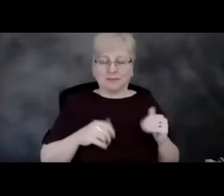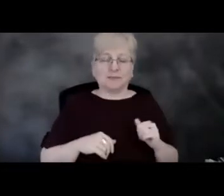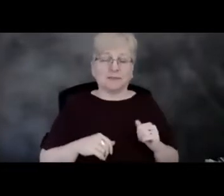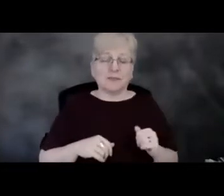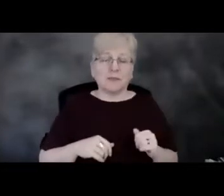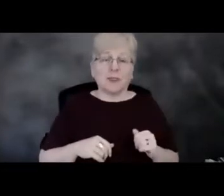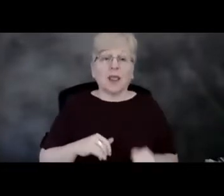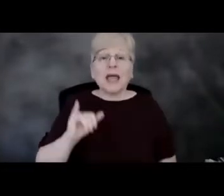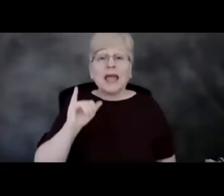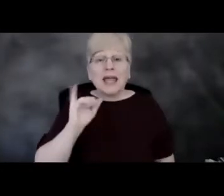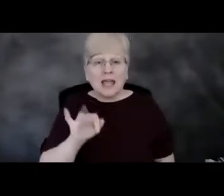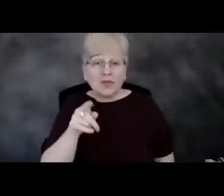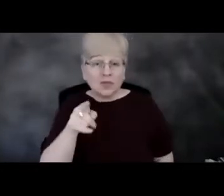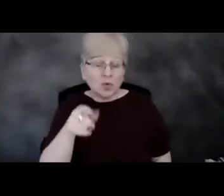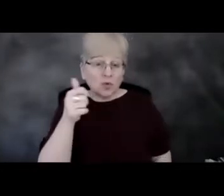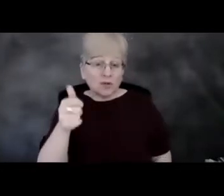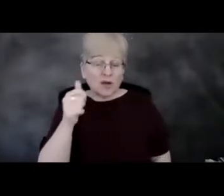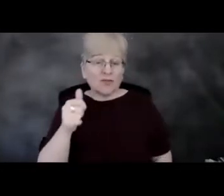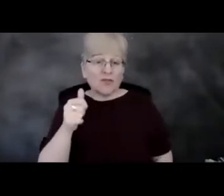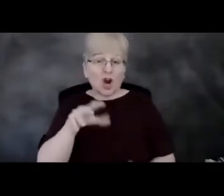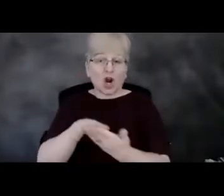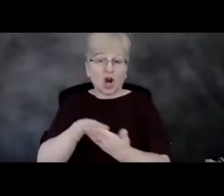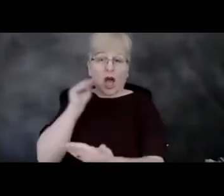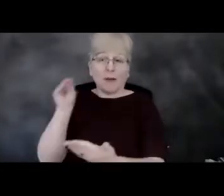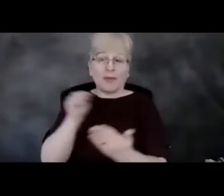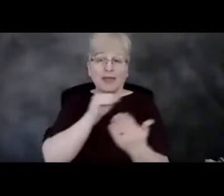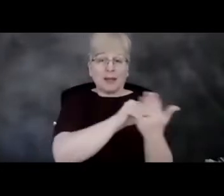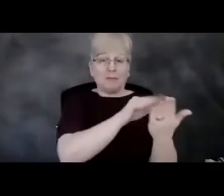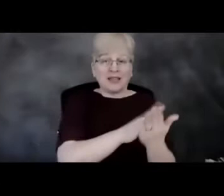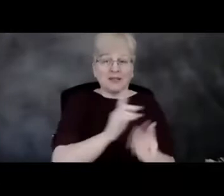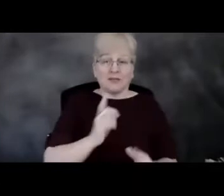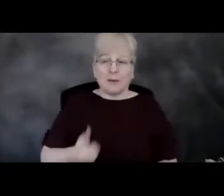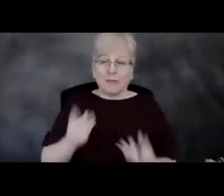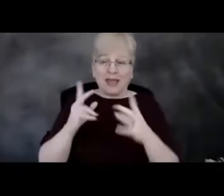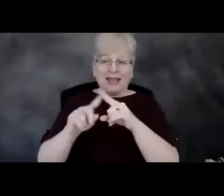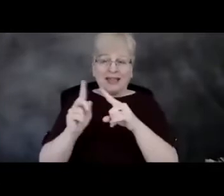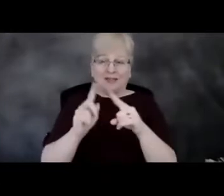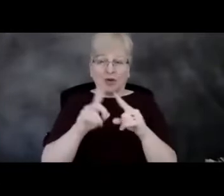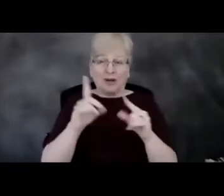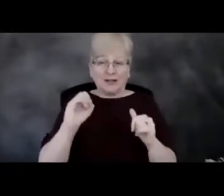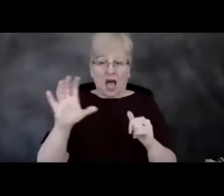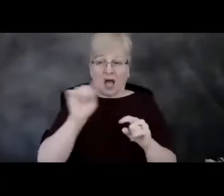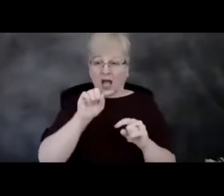copying and pasting from multiple documents, they can get really crazy because each document